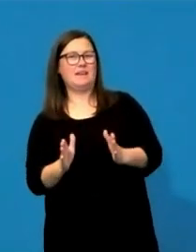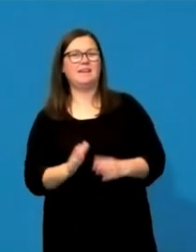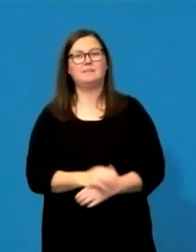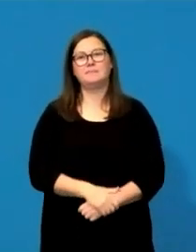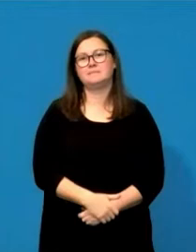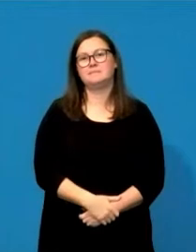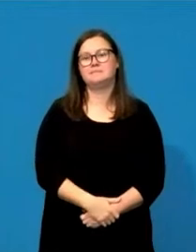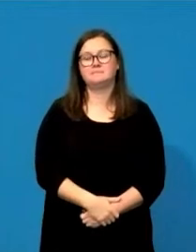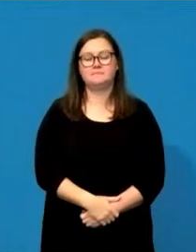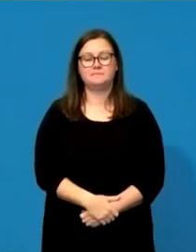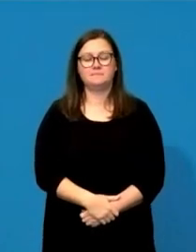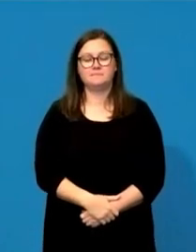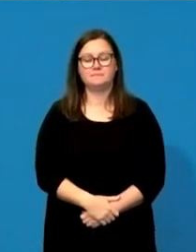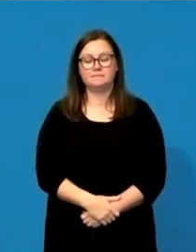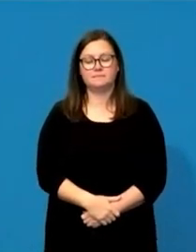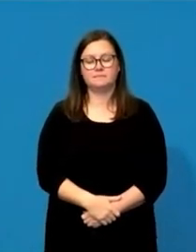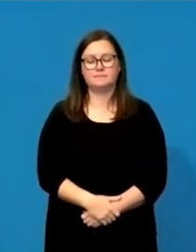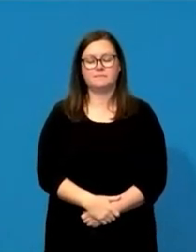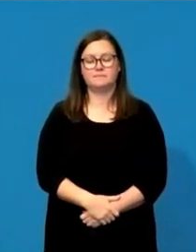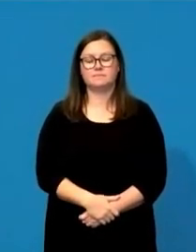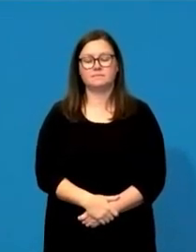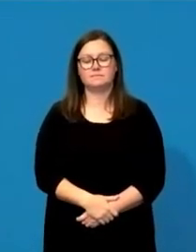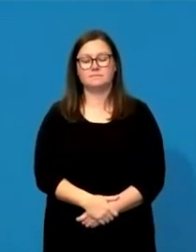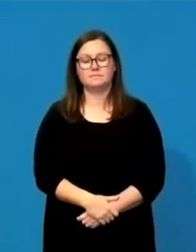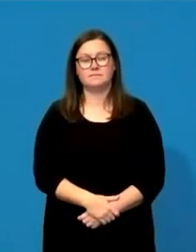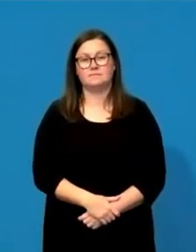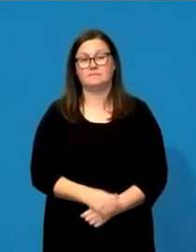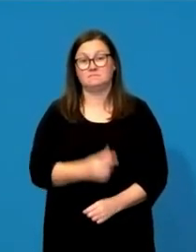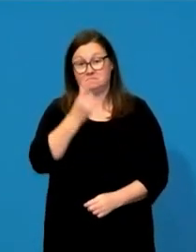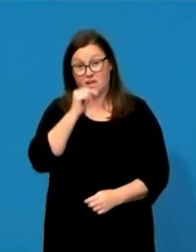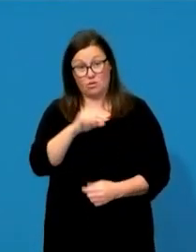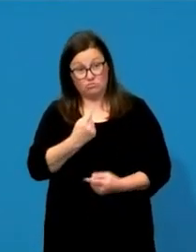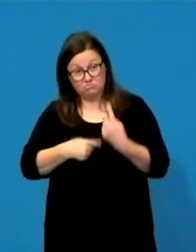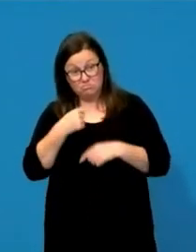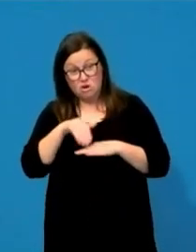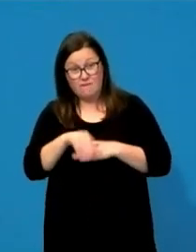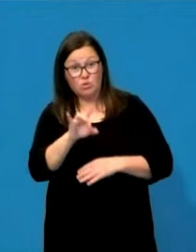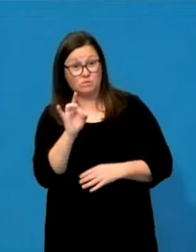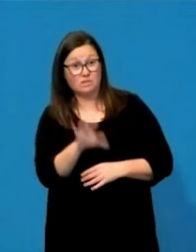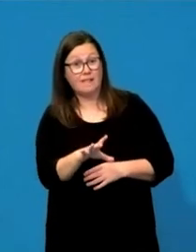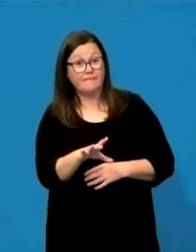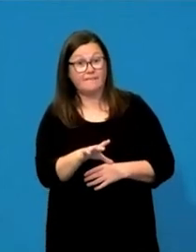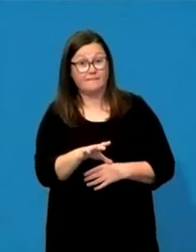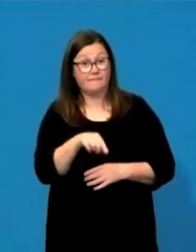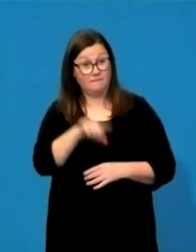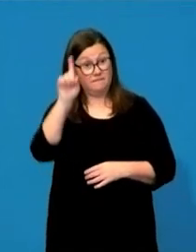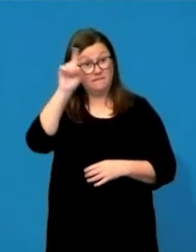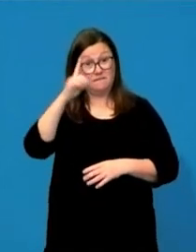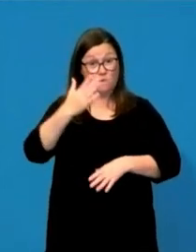Yeah. And if you wouldn't mind telling me about yourself. So you are currently working and studying?